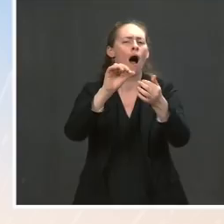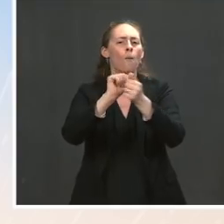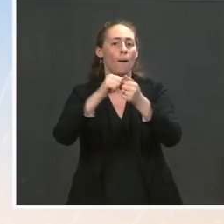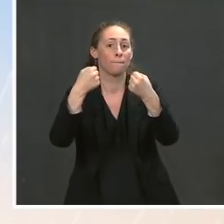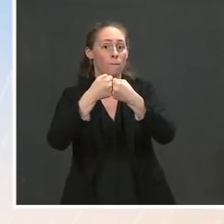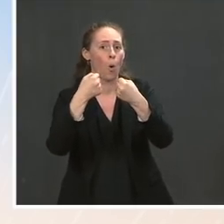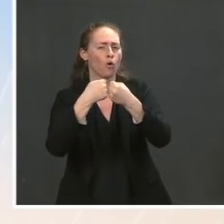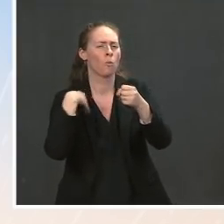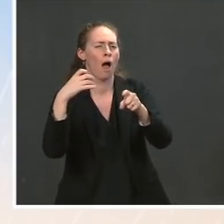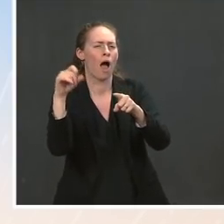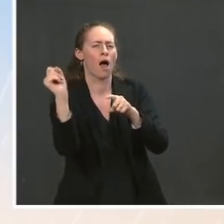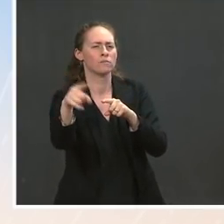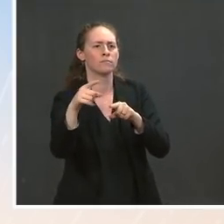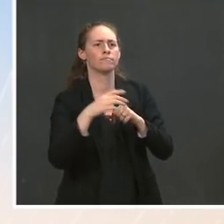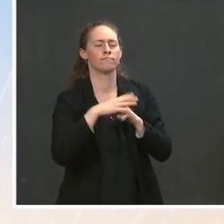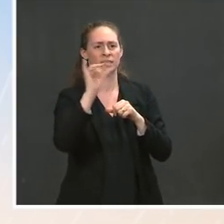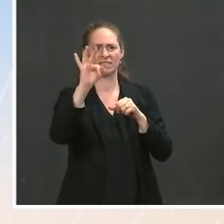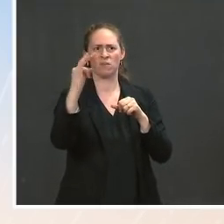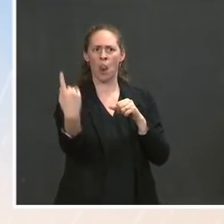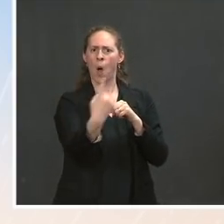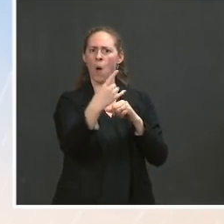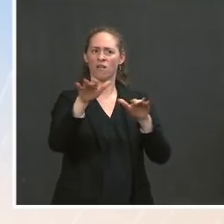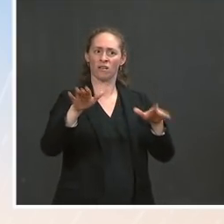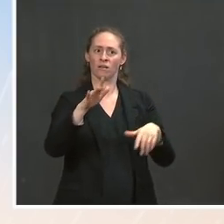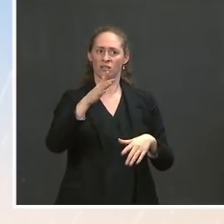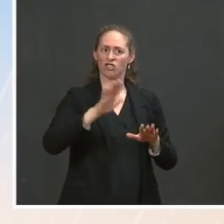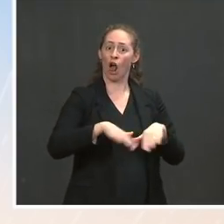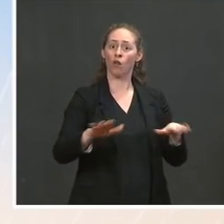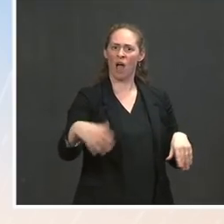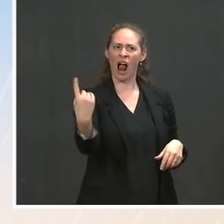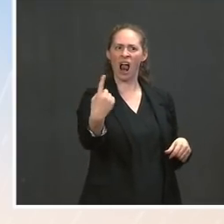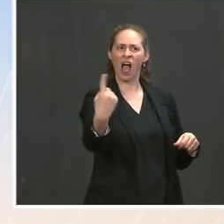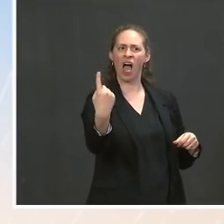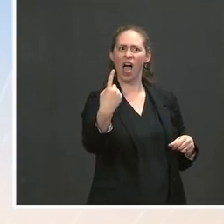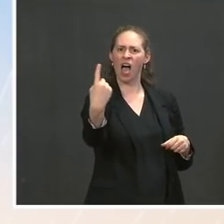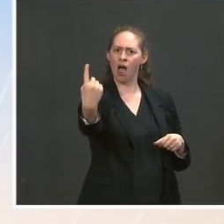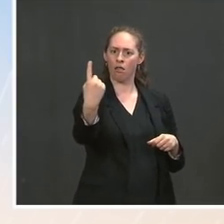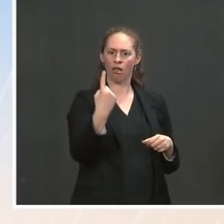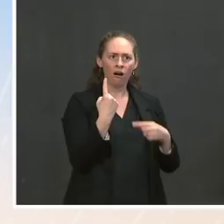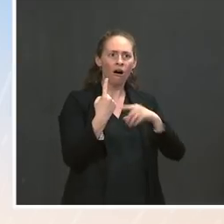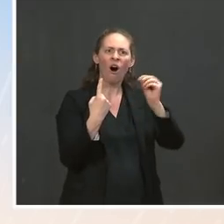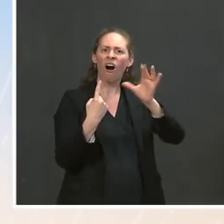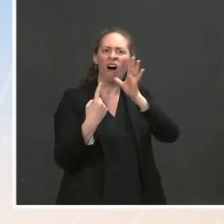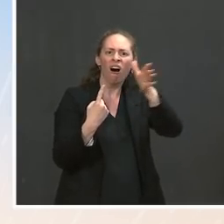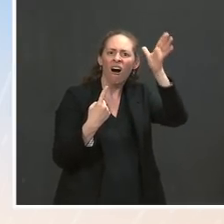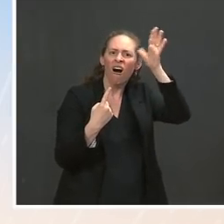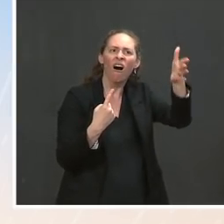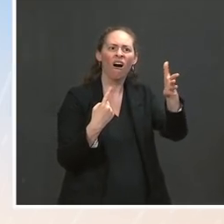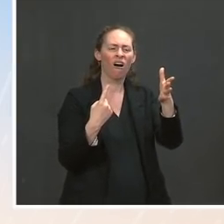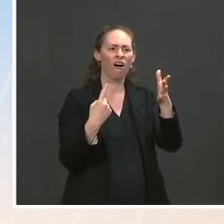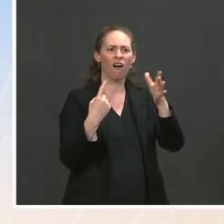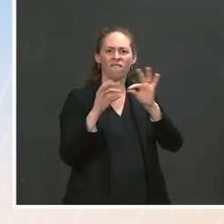or with aunts, uncles, grandparents, they are sometimes separated from them and they become an unaccompanied minor at that point.